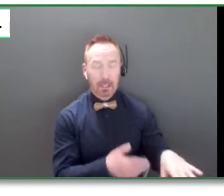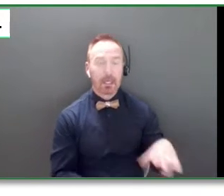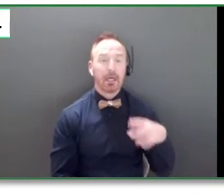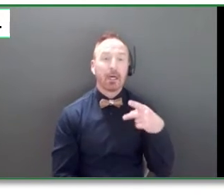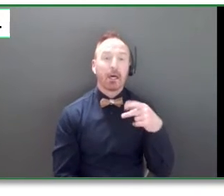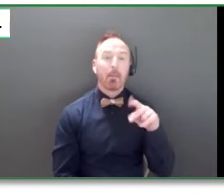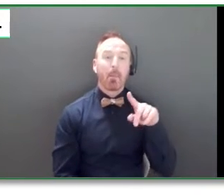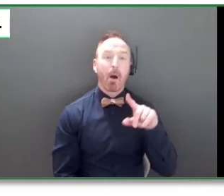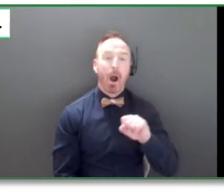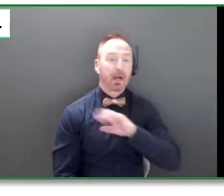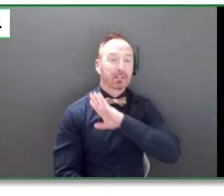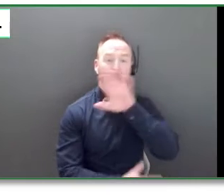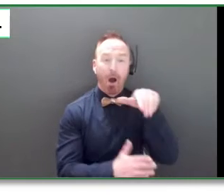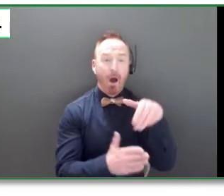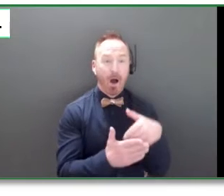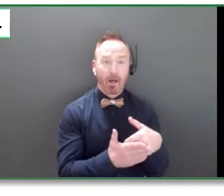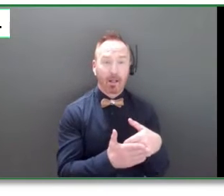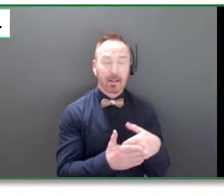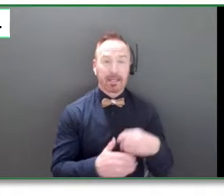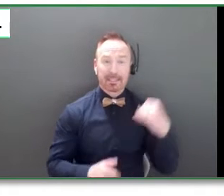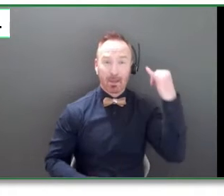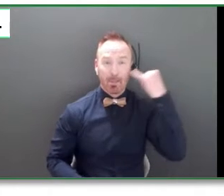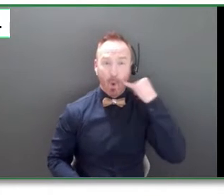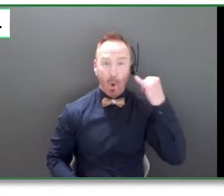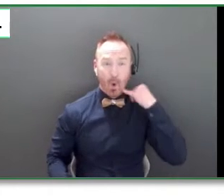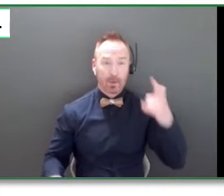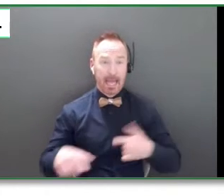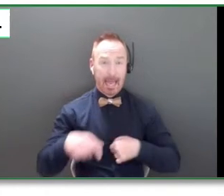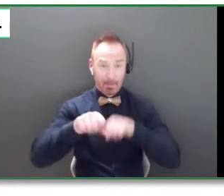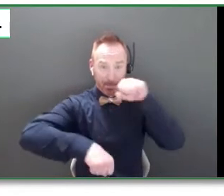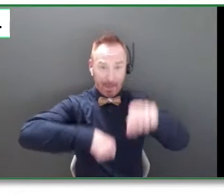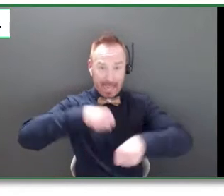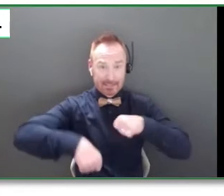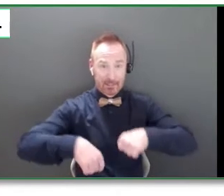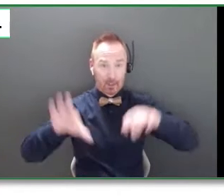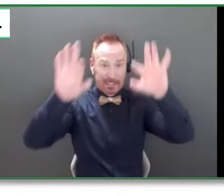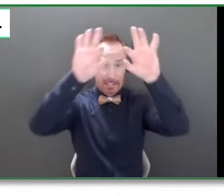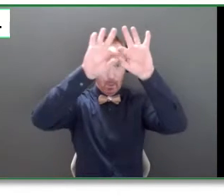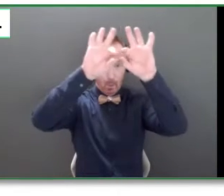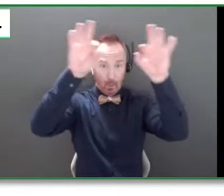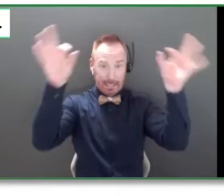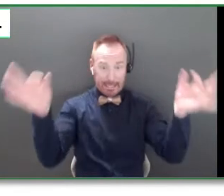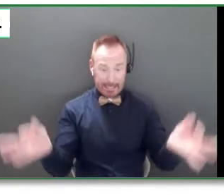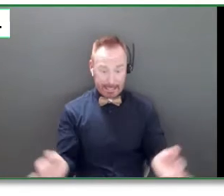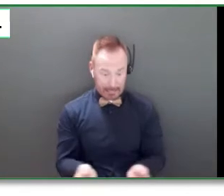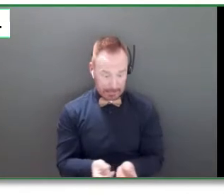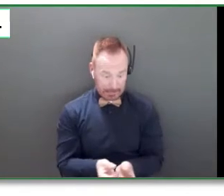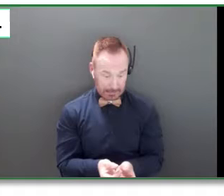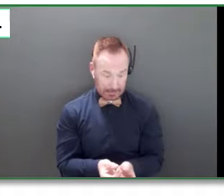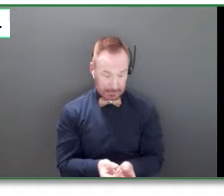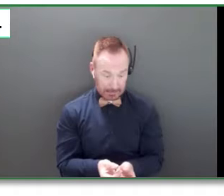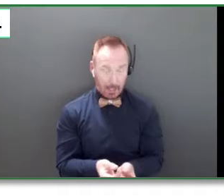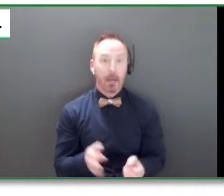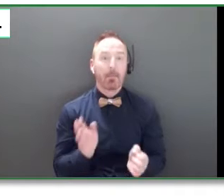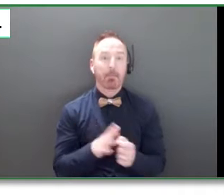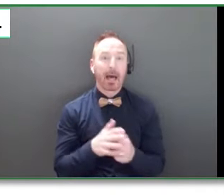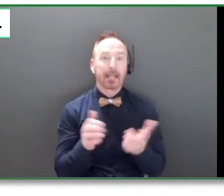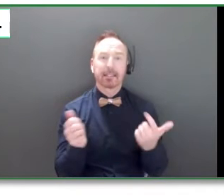with all these spokes. If we leave one spoke off it doesn't work nearly as well